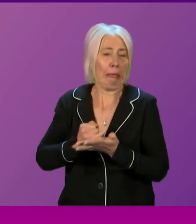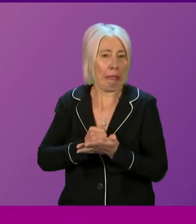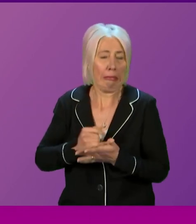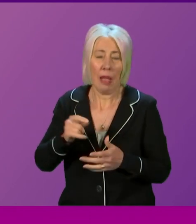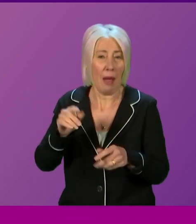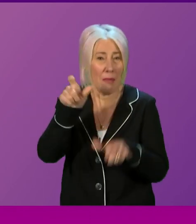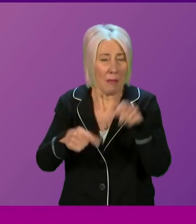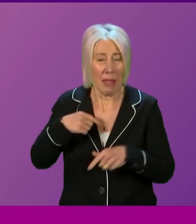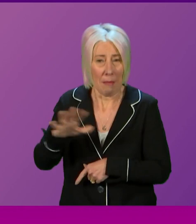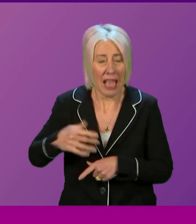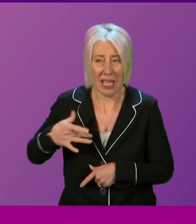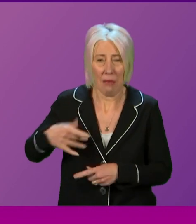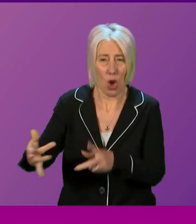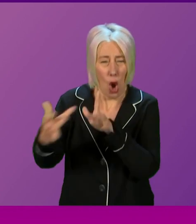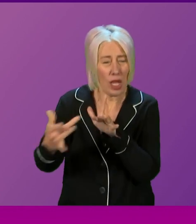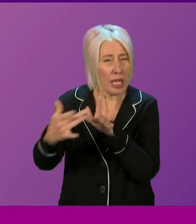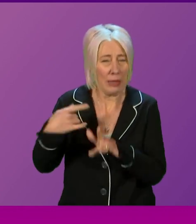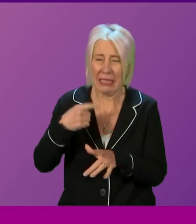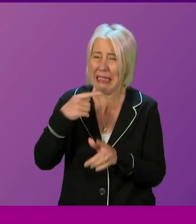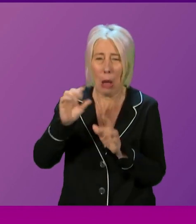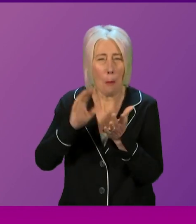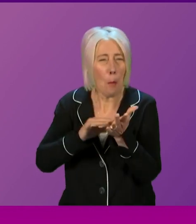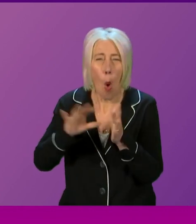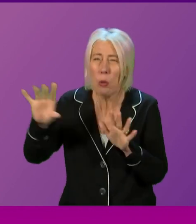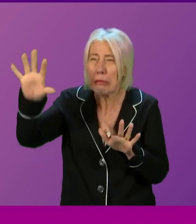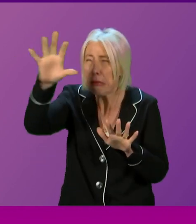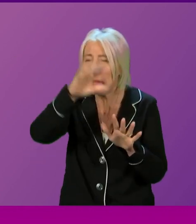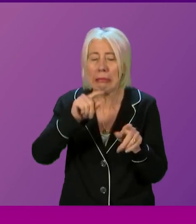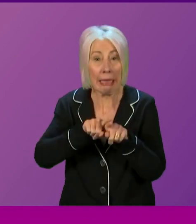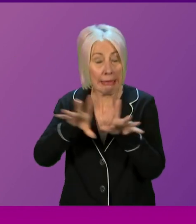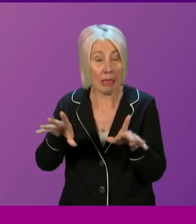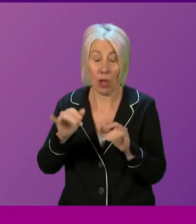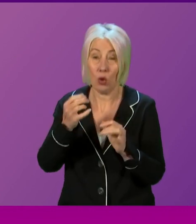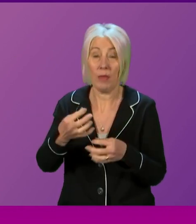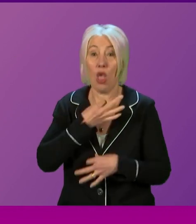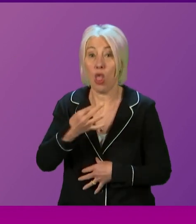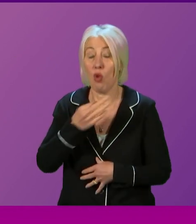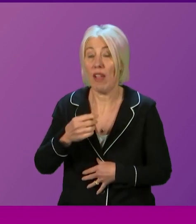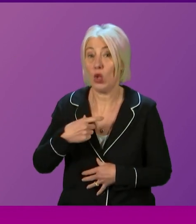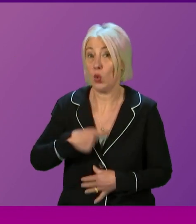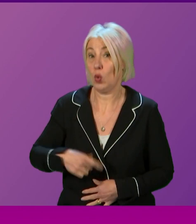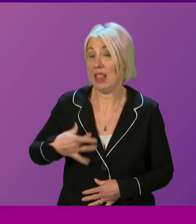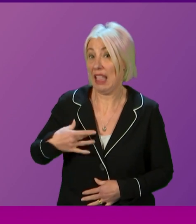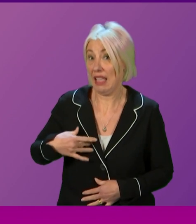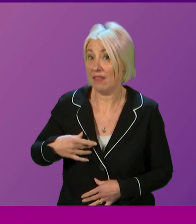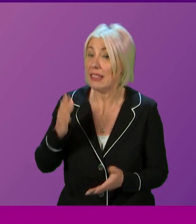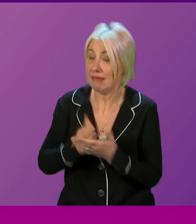substandard temporary housing that could cause a similar threat to human life, with small children being particularly at risk.